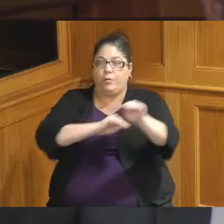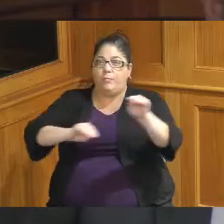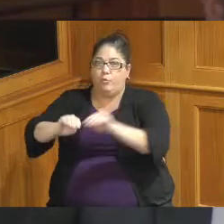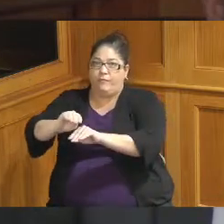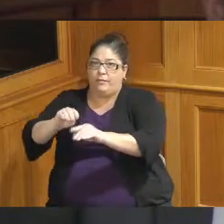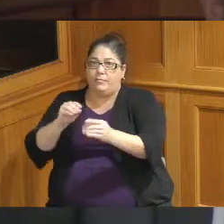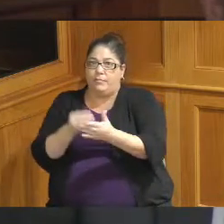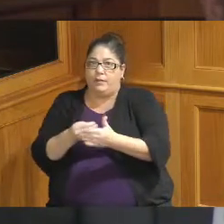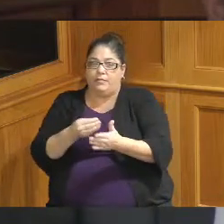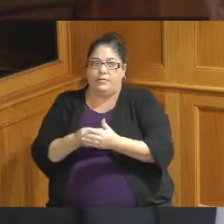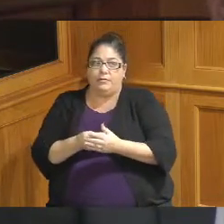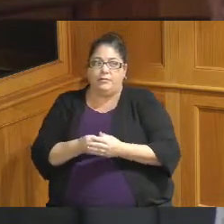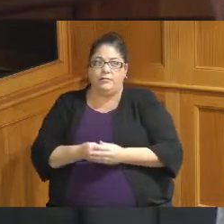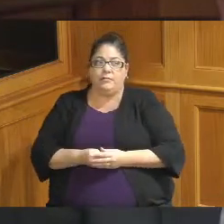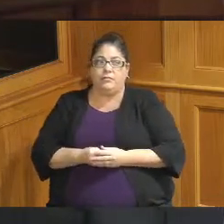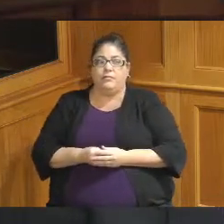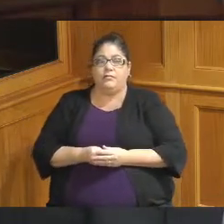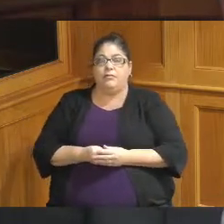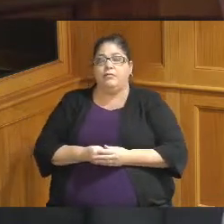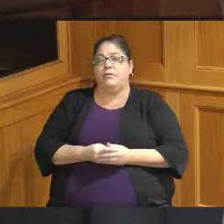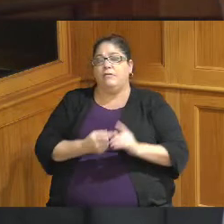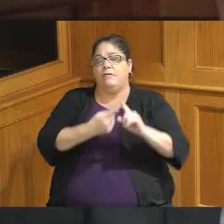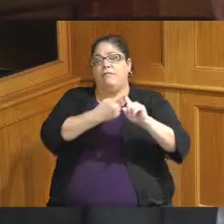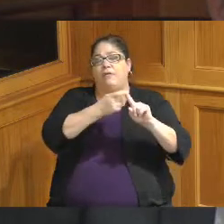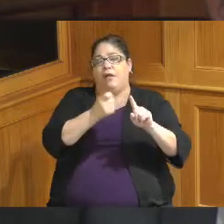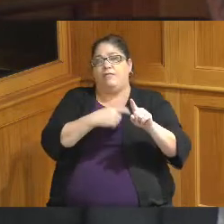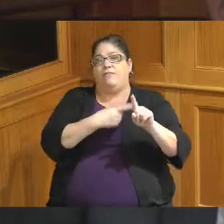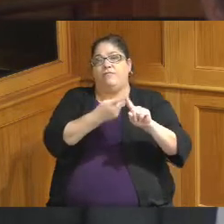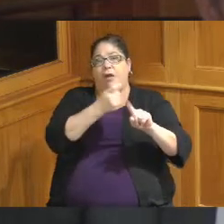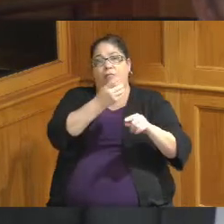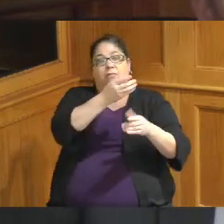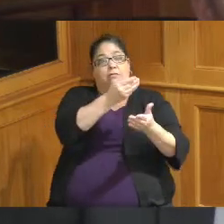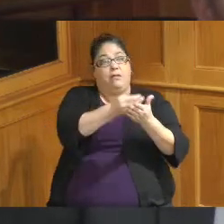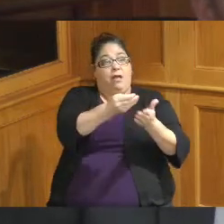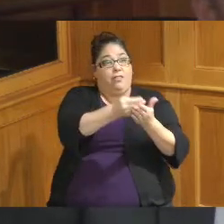what I would call like a waterfall from dollars that weren't spent somewhere else and these were